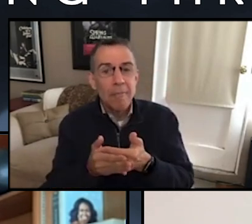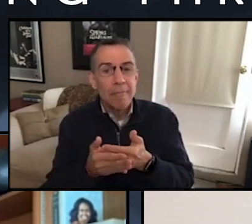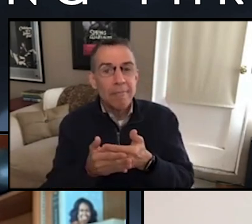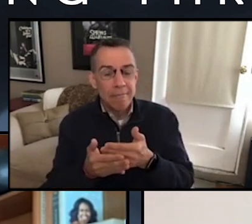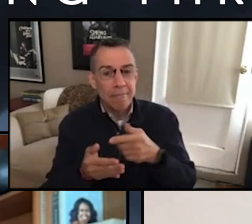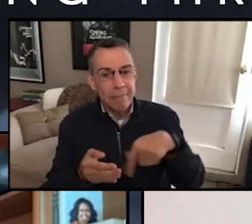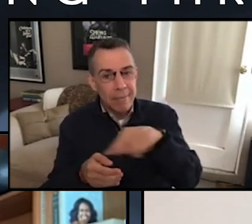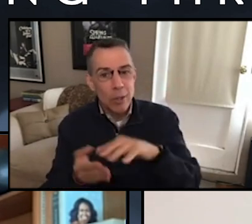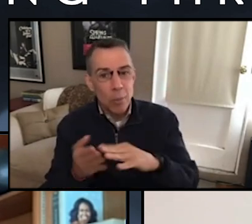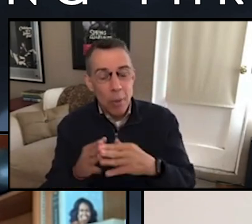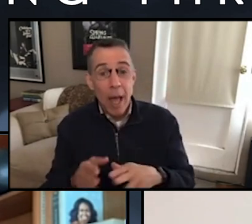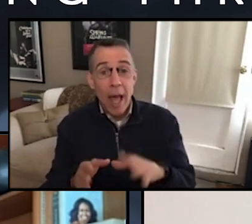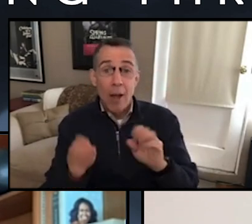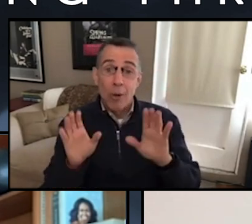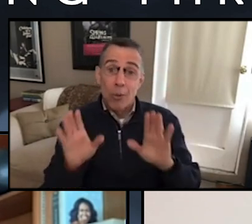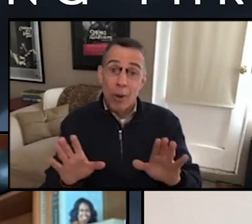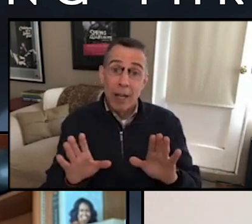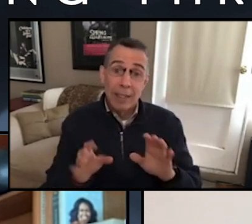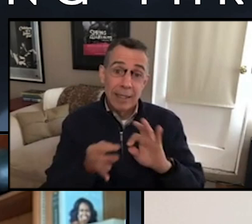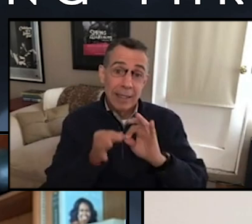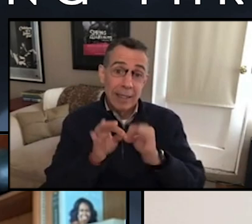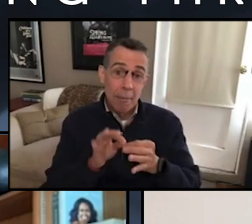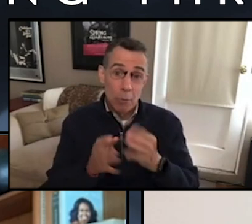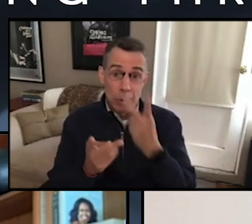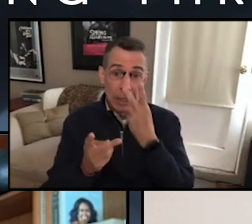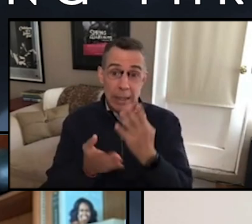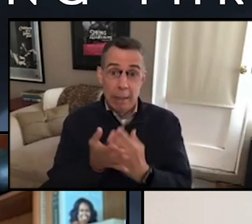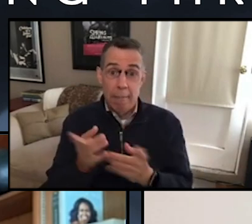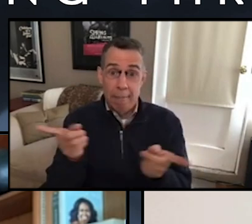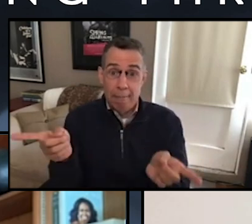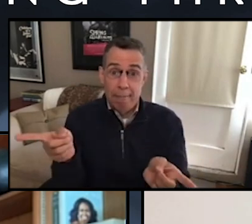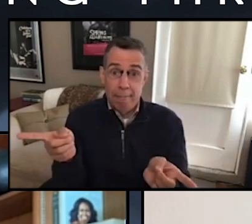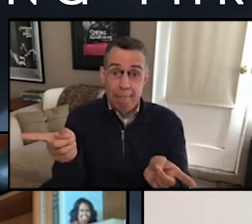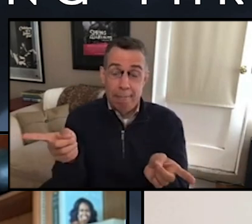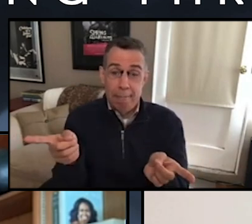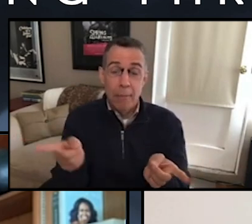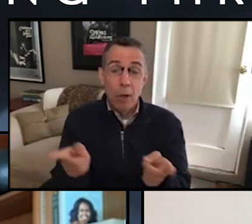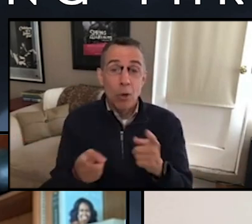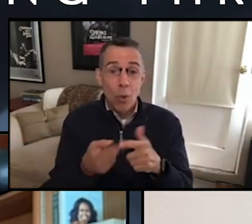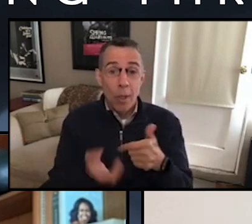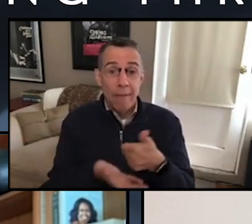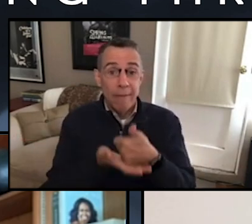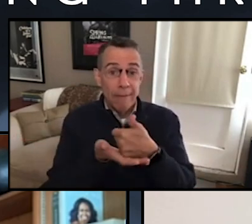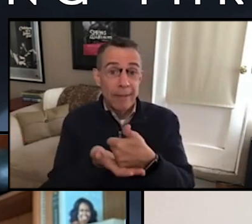interpreting team, some of which is here today to facilitate communication